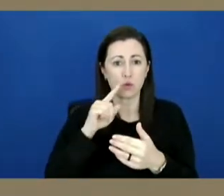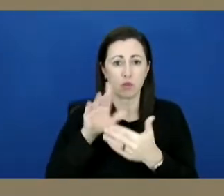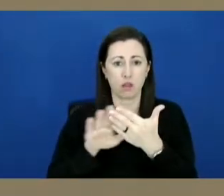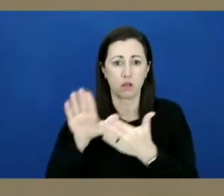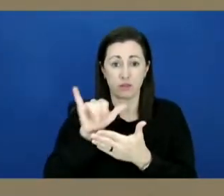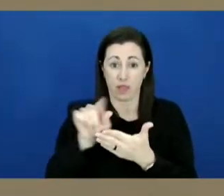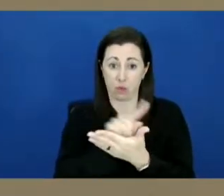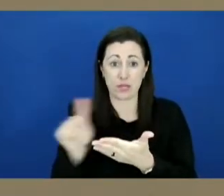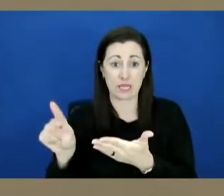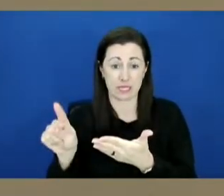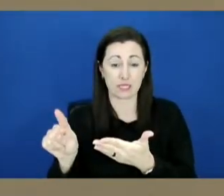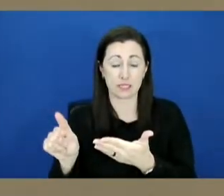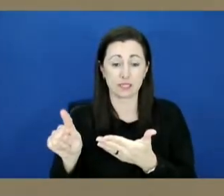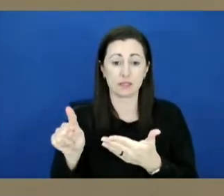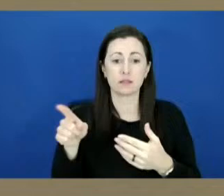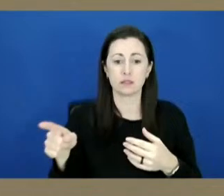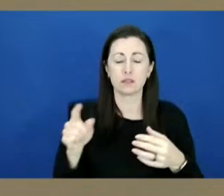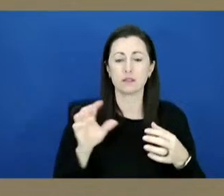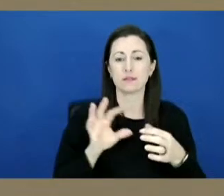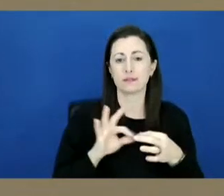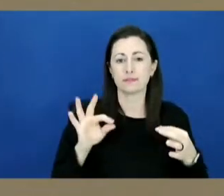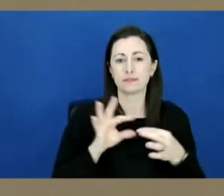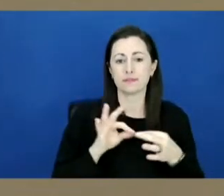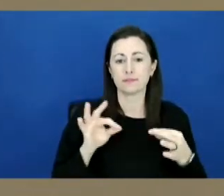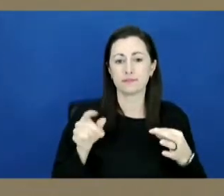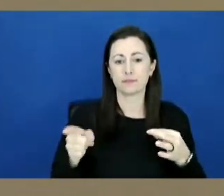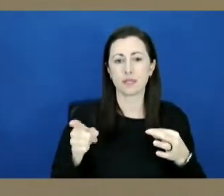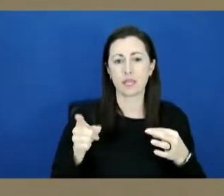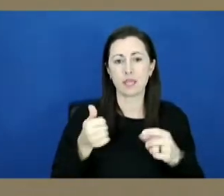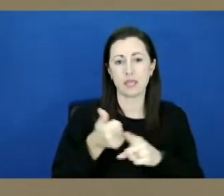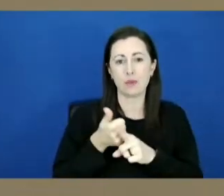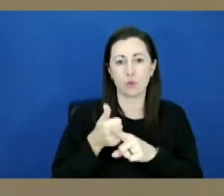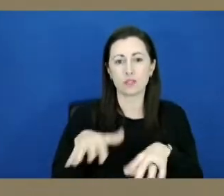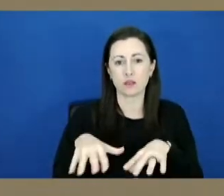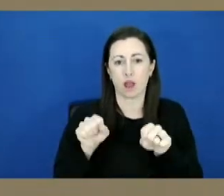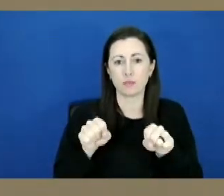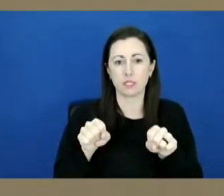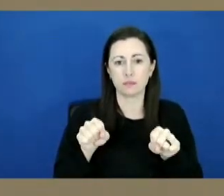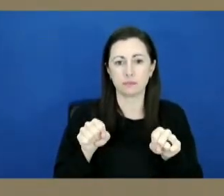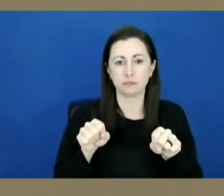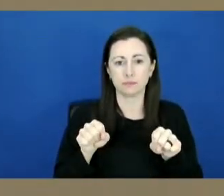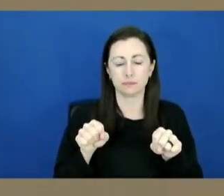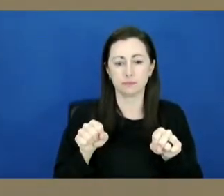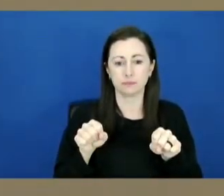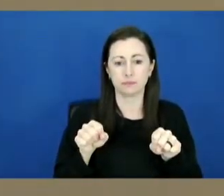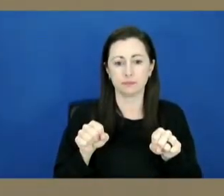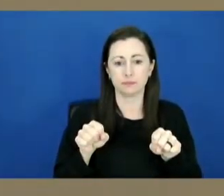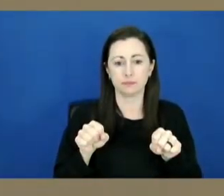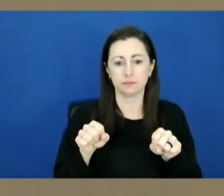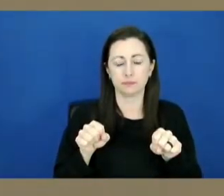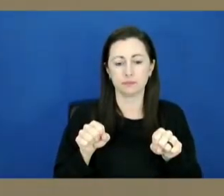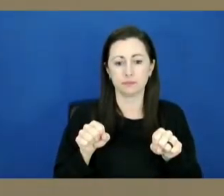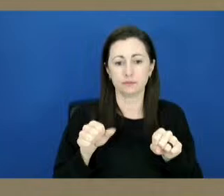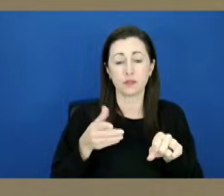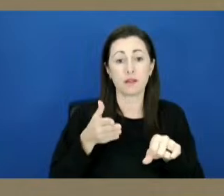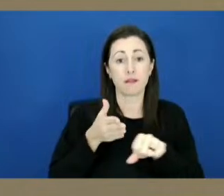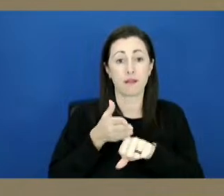IN $8 MILLION TO LIVING STONE THAT WEEK.